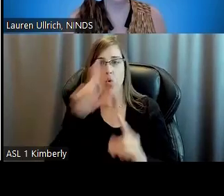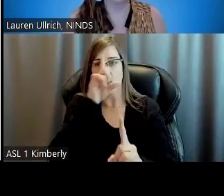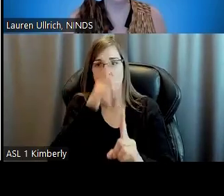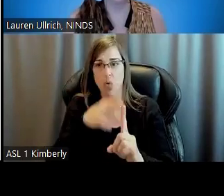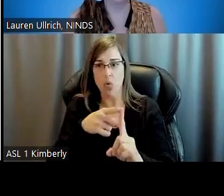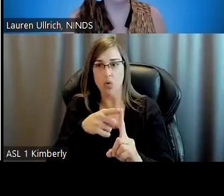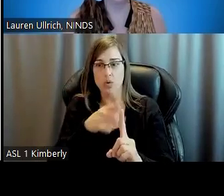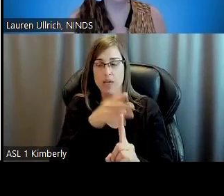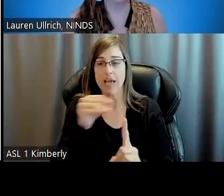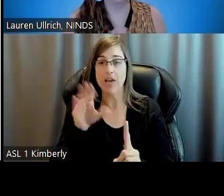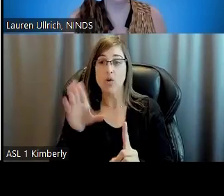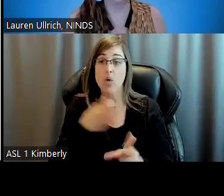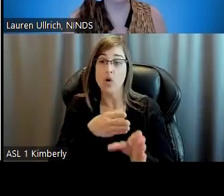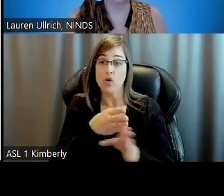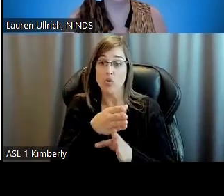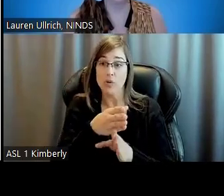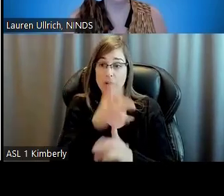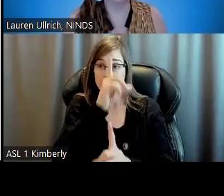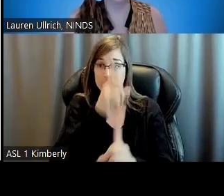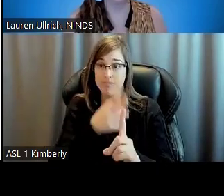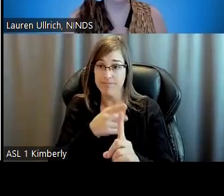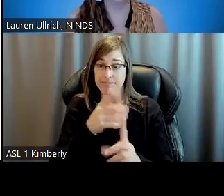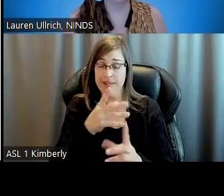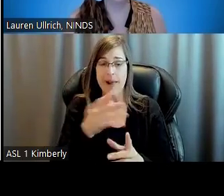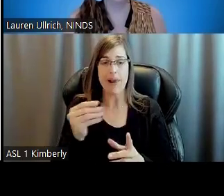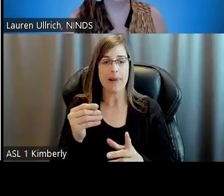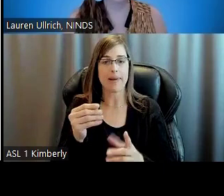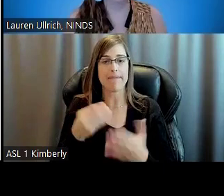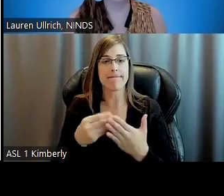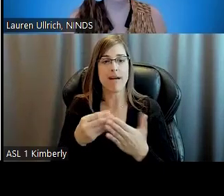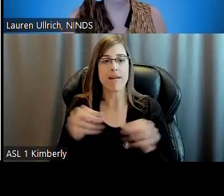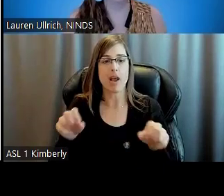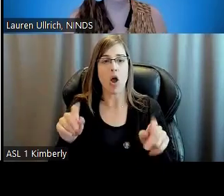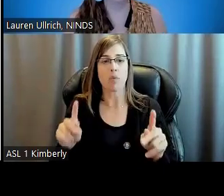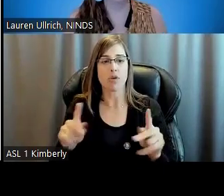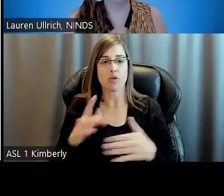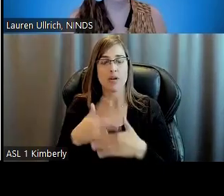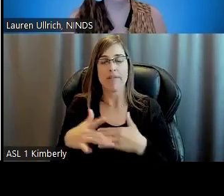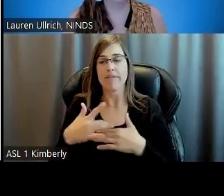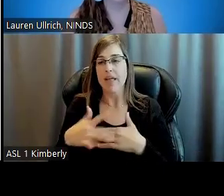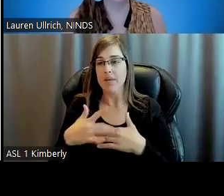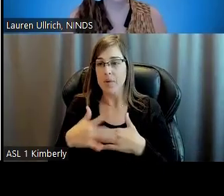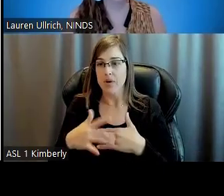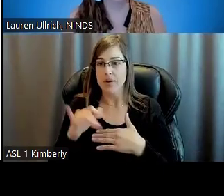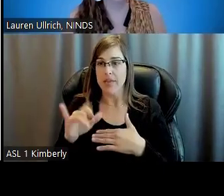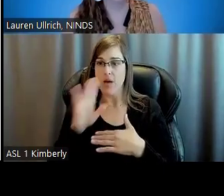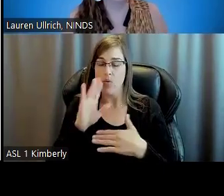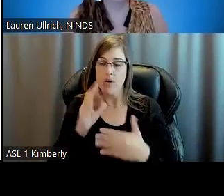and your career trajectory and what funding opportunities there are that would help you meet those goals.